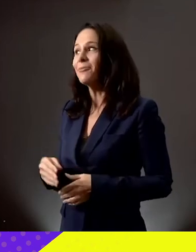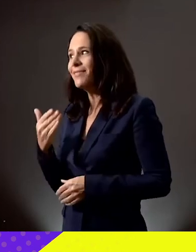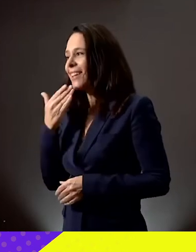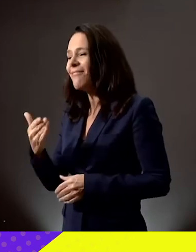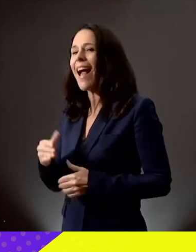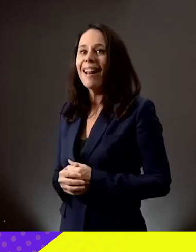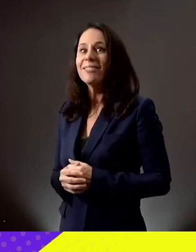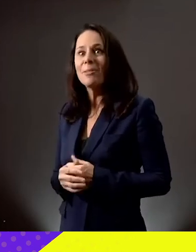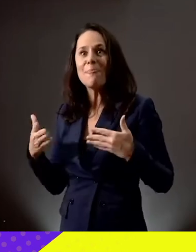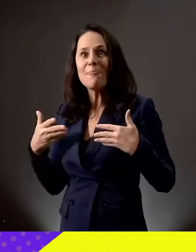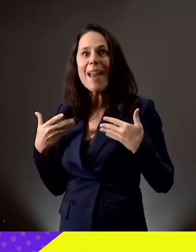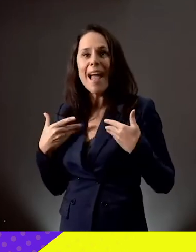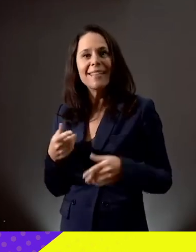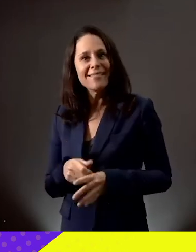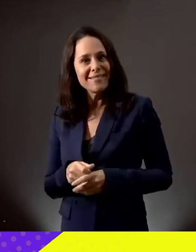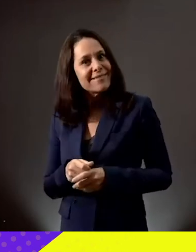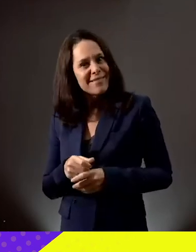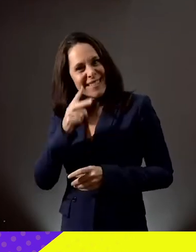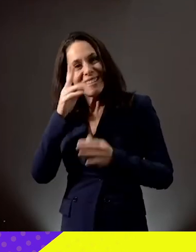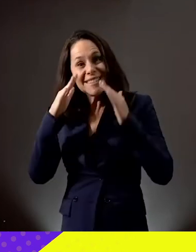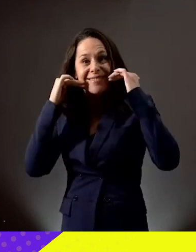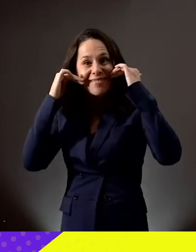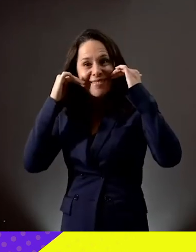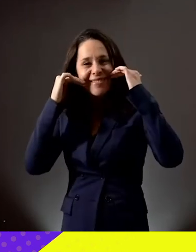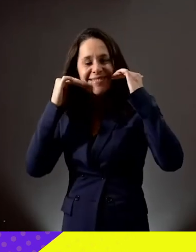I can tell. Your smiles say it all.